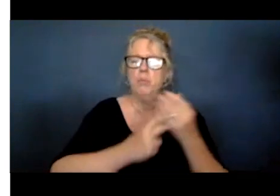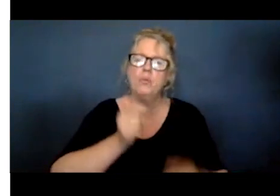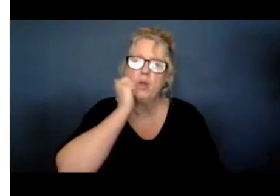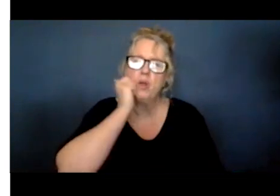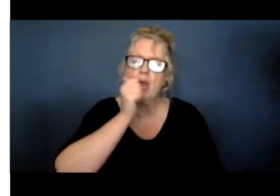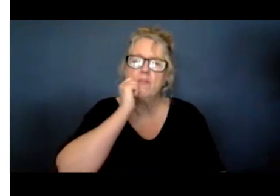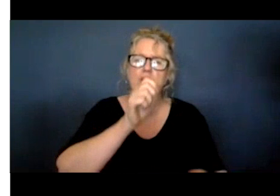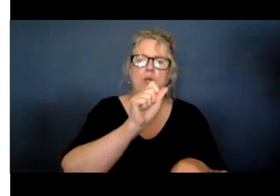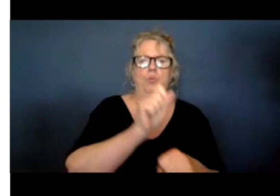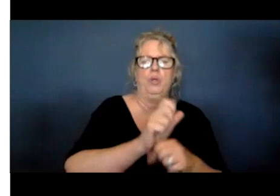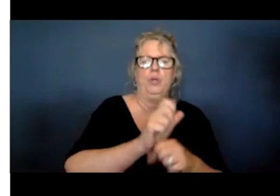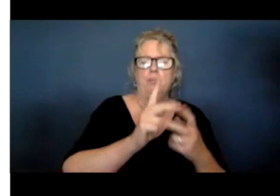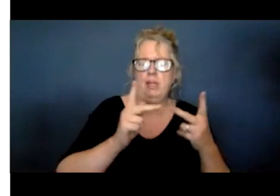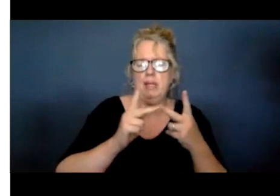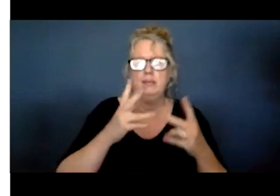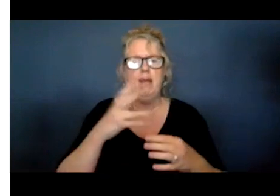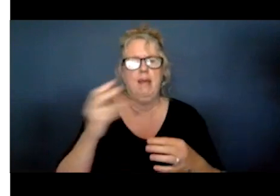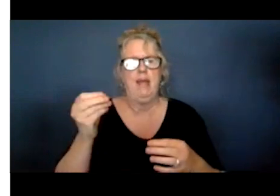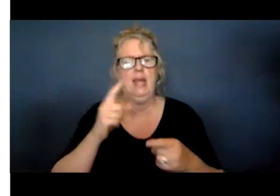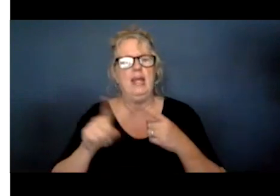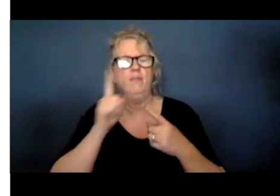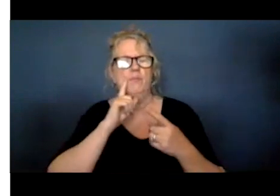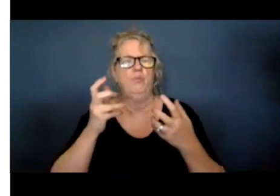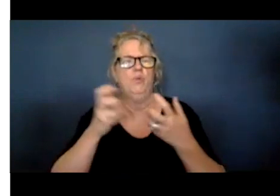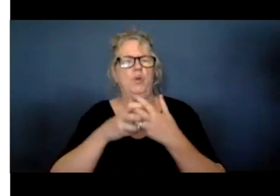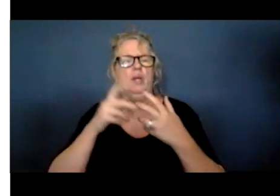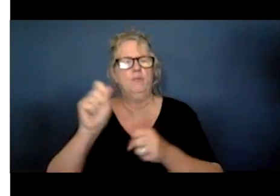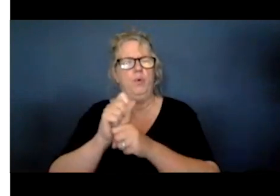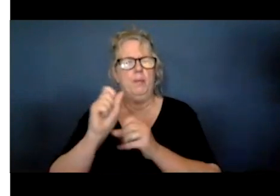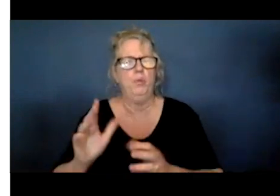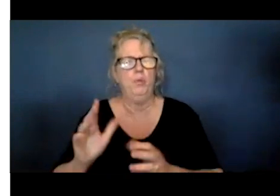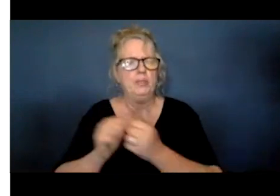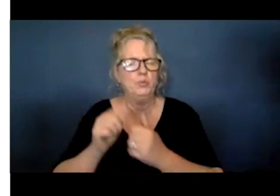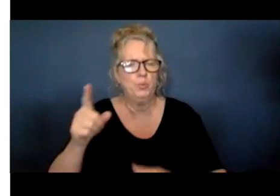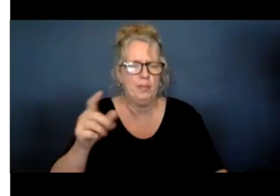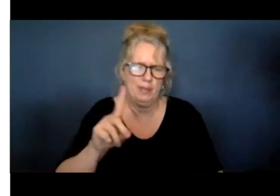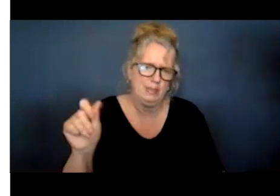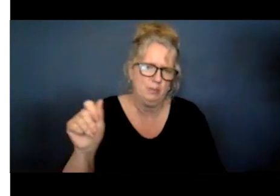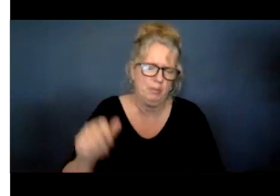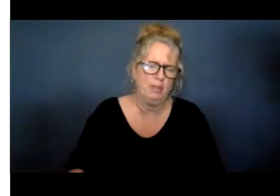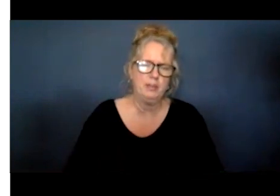solutions and as accommodations for employees with disabilities.